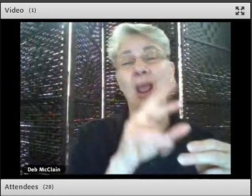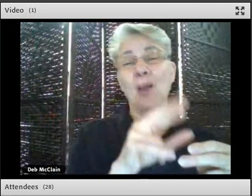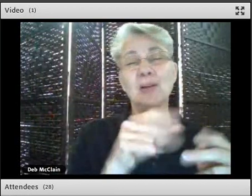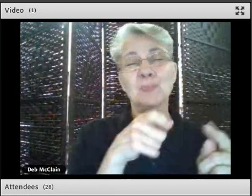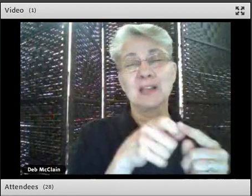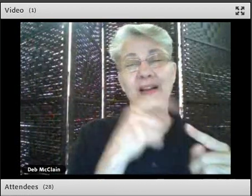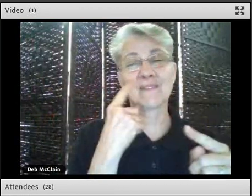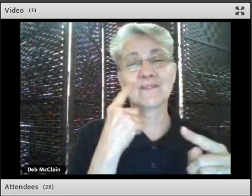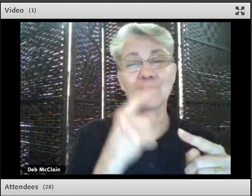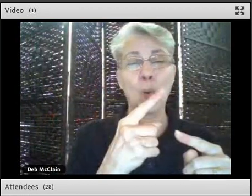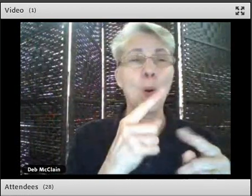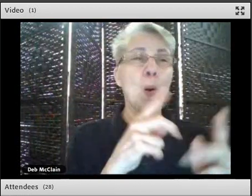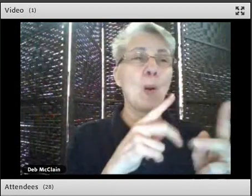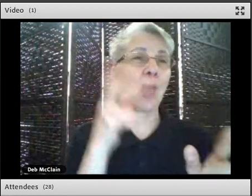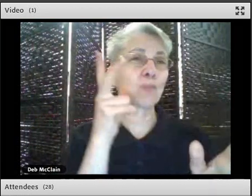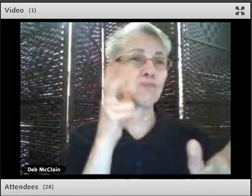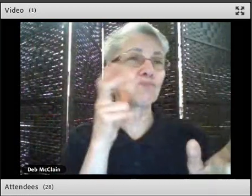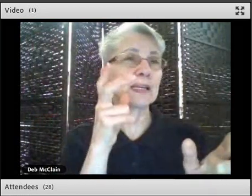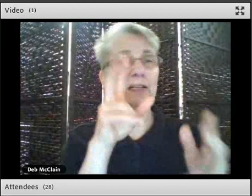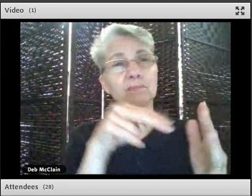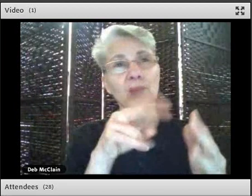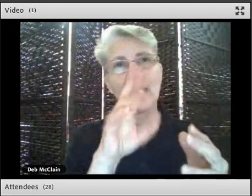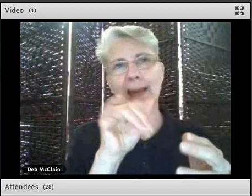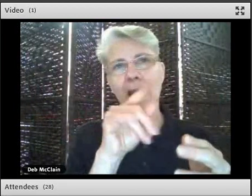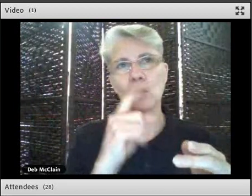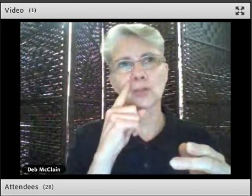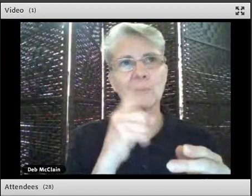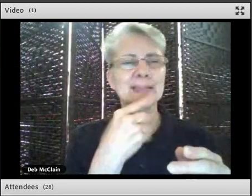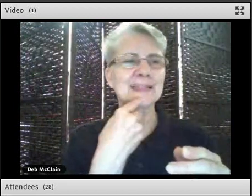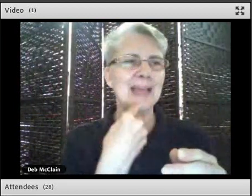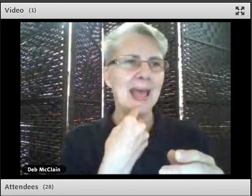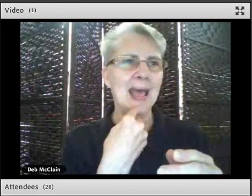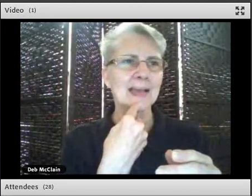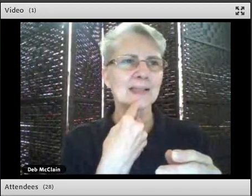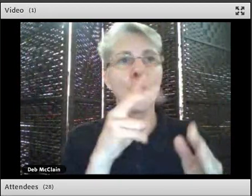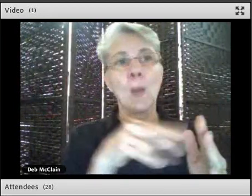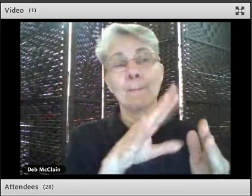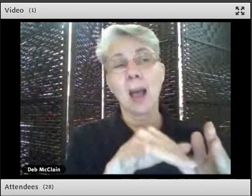use narrator as your subfield E relationship designator term.